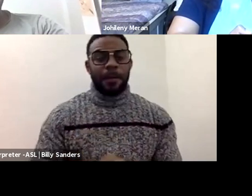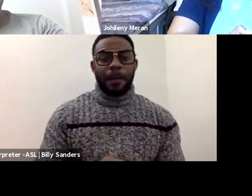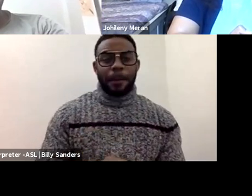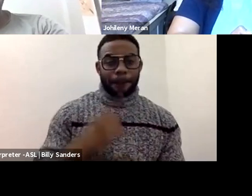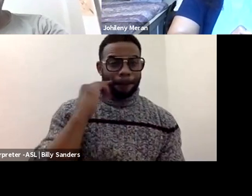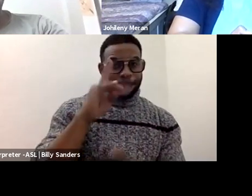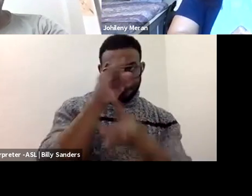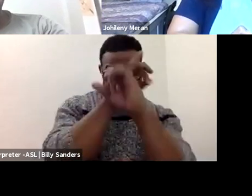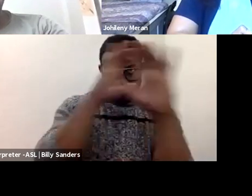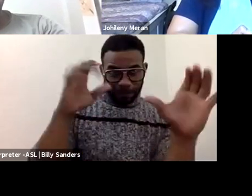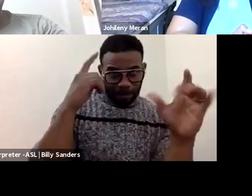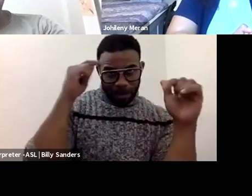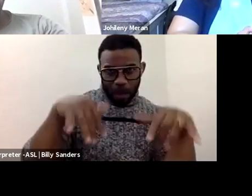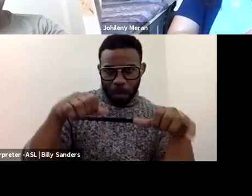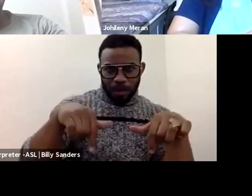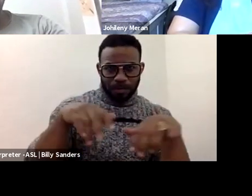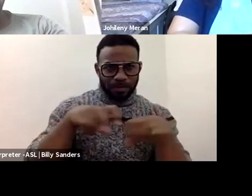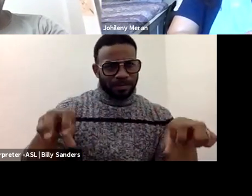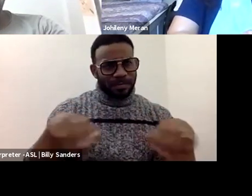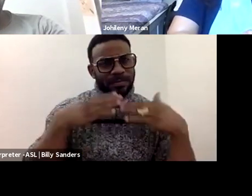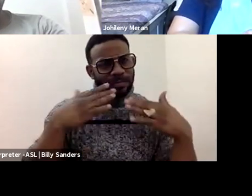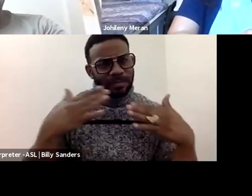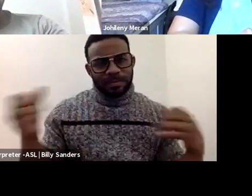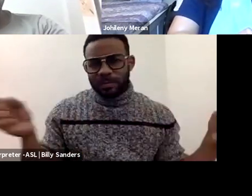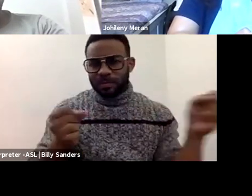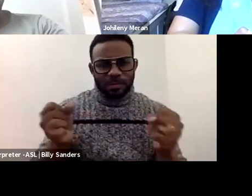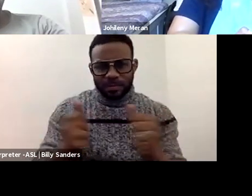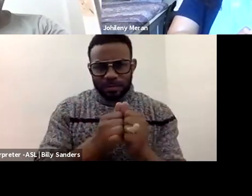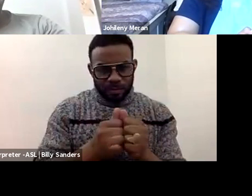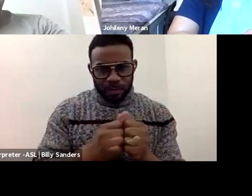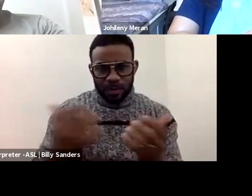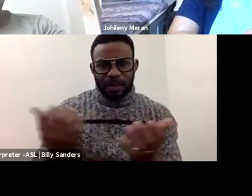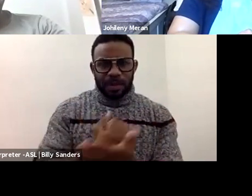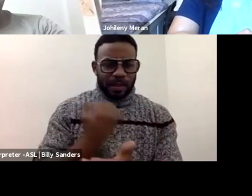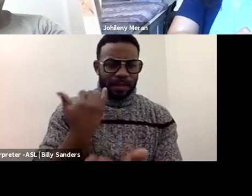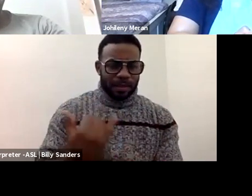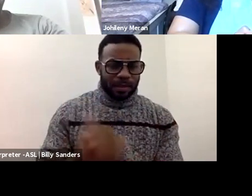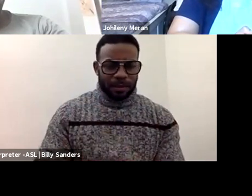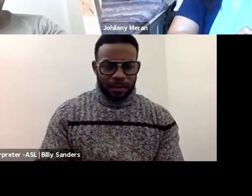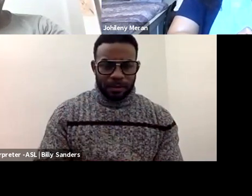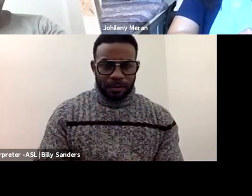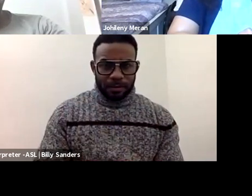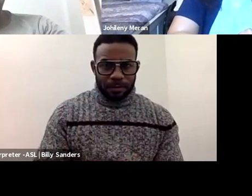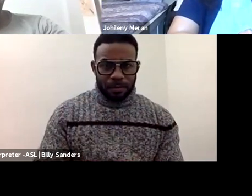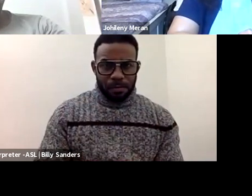her vision for holding this panel and for bringing us all together today. If I could